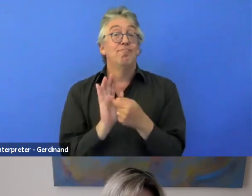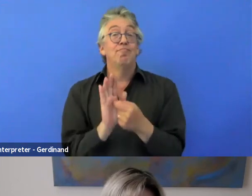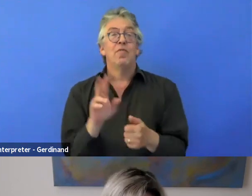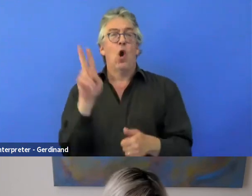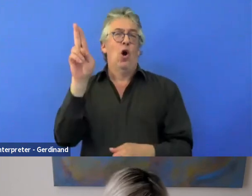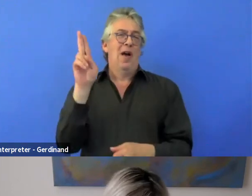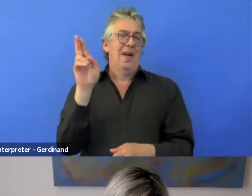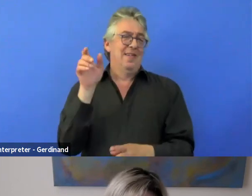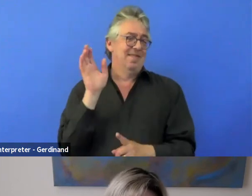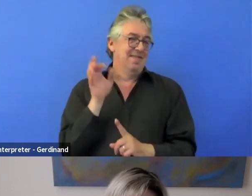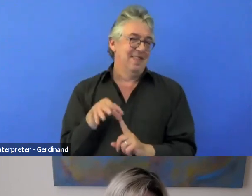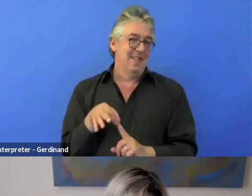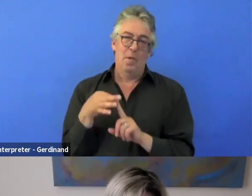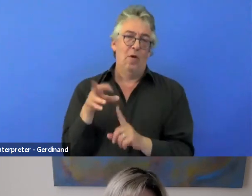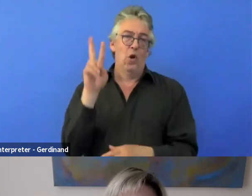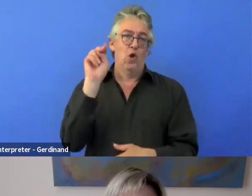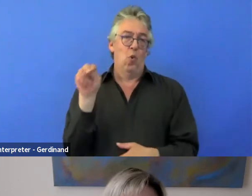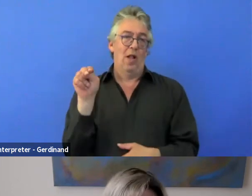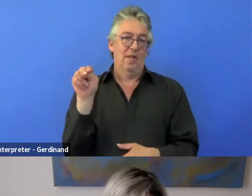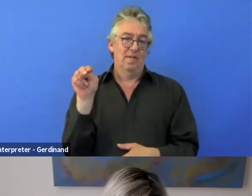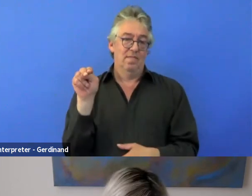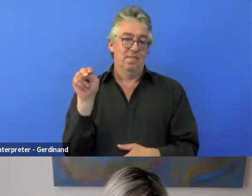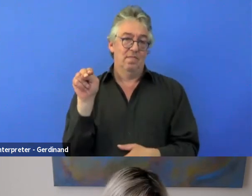I think they have even the status so, its member states.